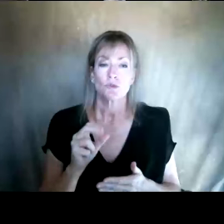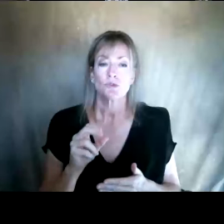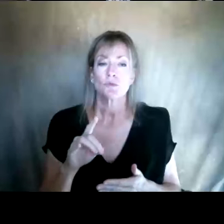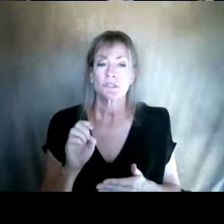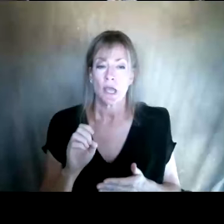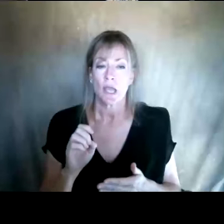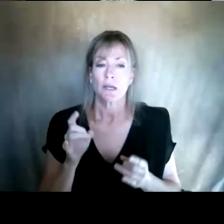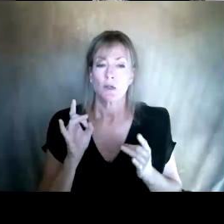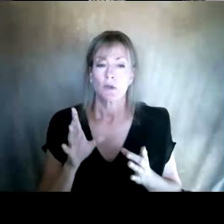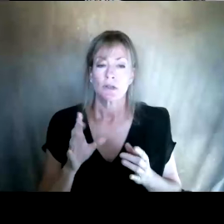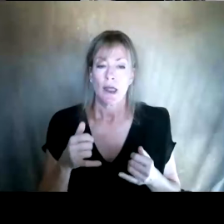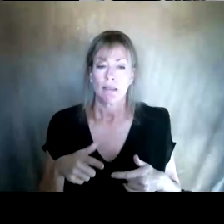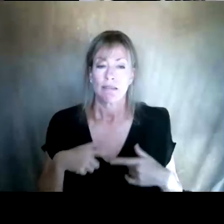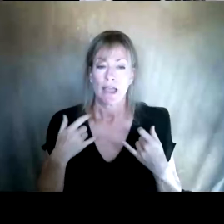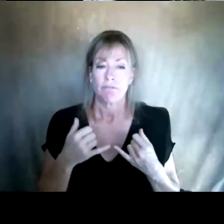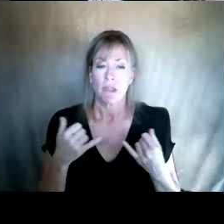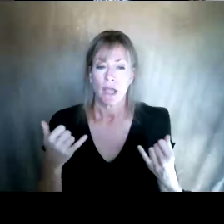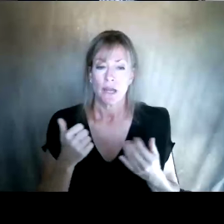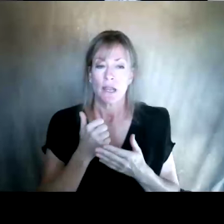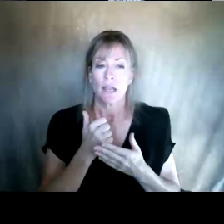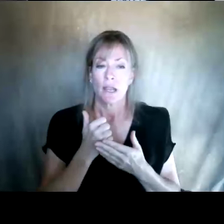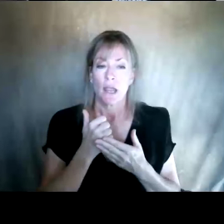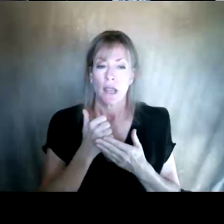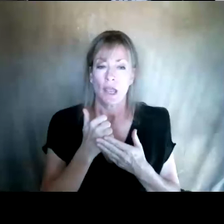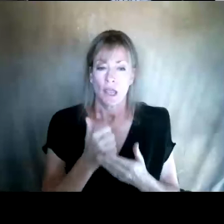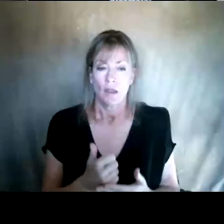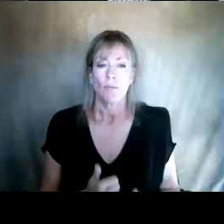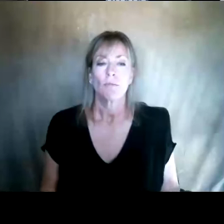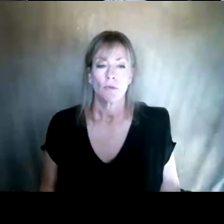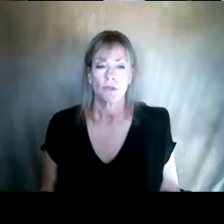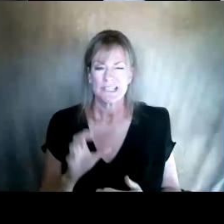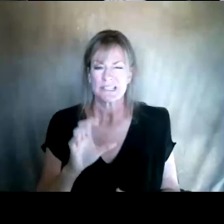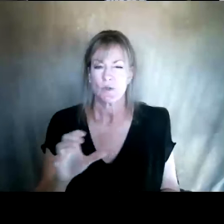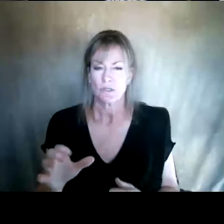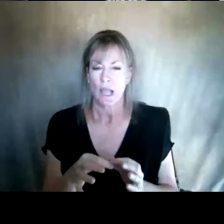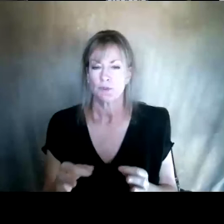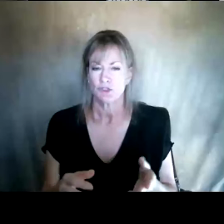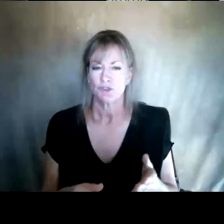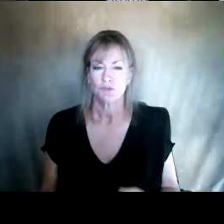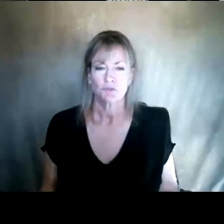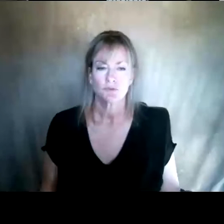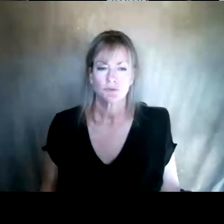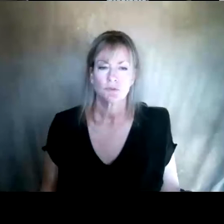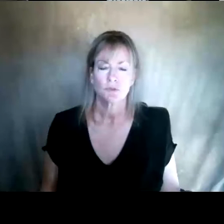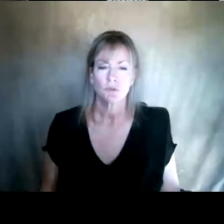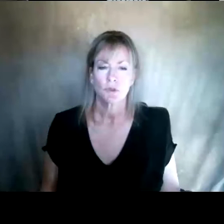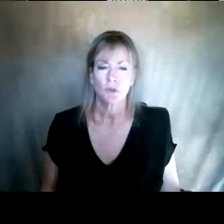MONTH THEY PICKED OUT ABSTRACTS AND I AM GOING TO PICK OUT ABSTRACT 12. (READING QUESTION)